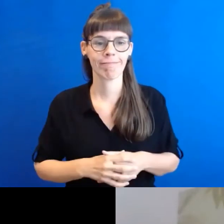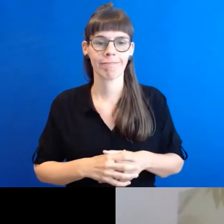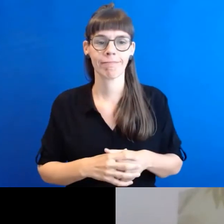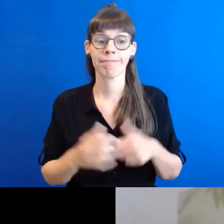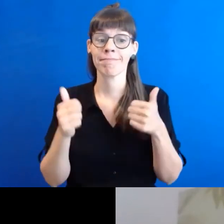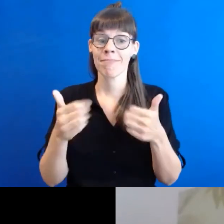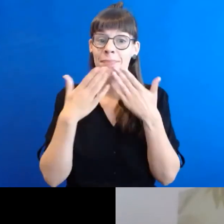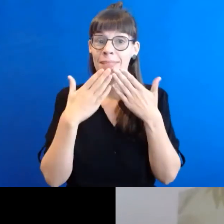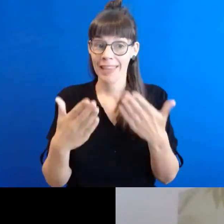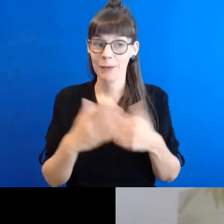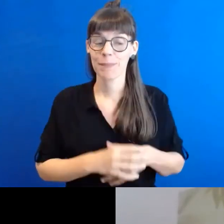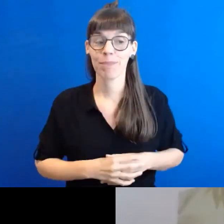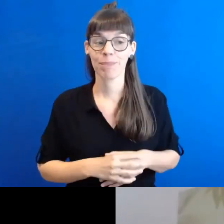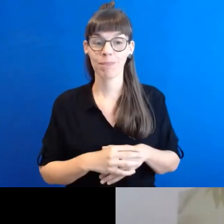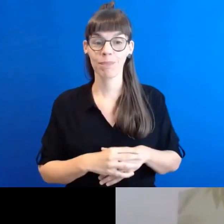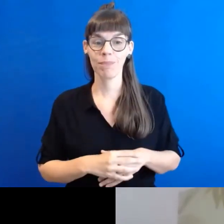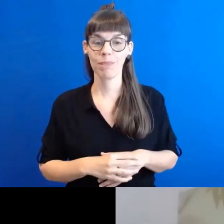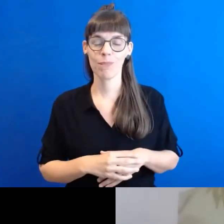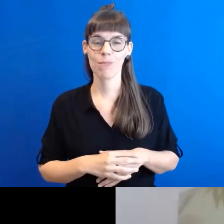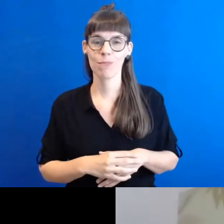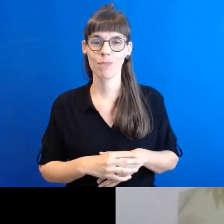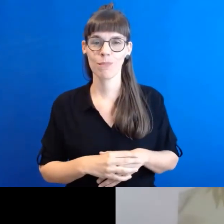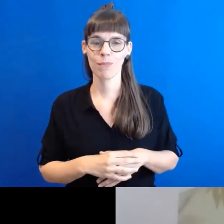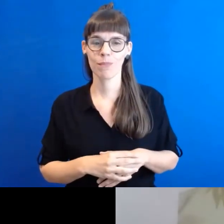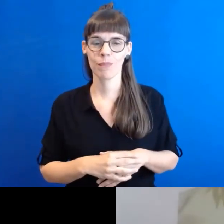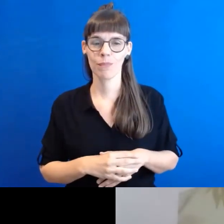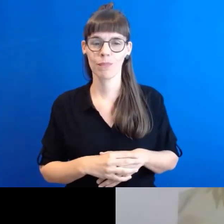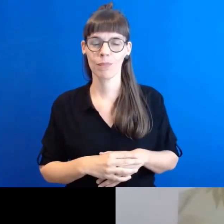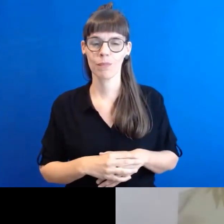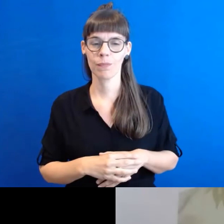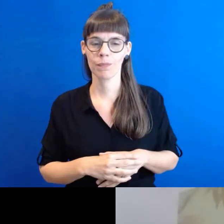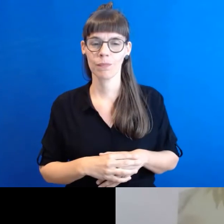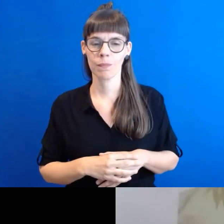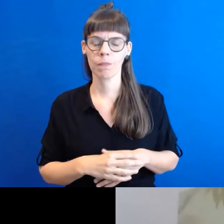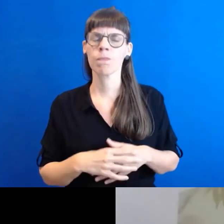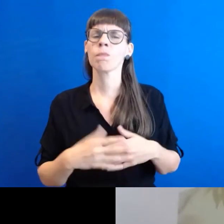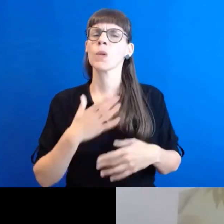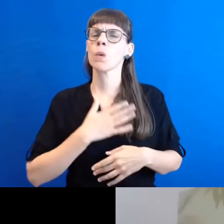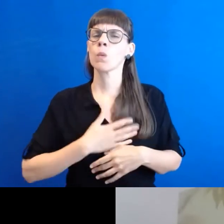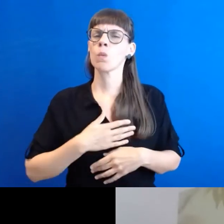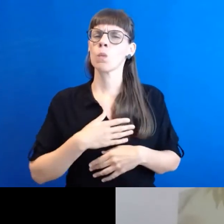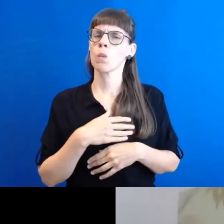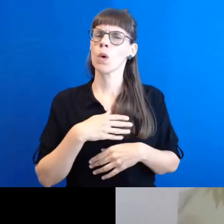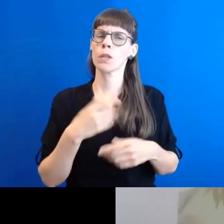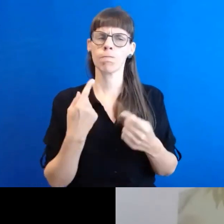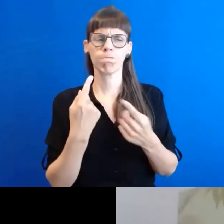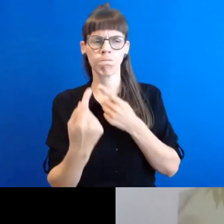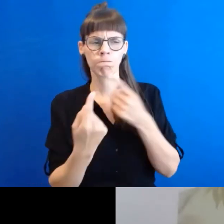Ricardo for you to start with. And then we'll hear from the other two. Thank you. >> RICARDO PLA CORDERO: Thank you,